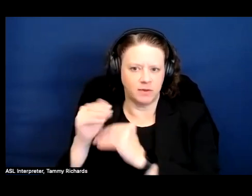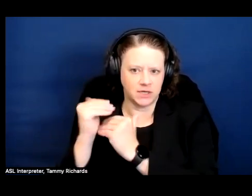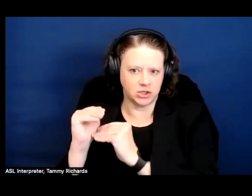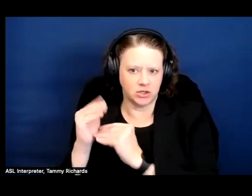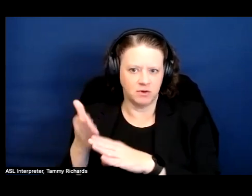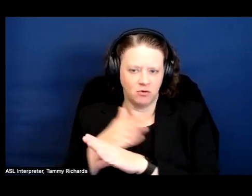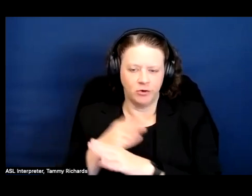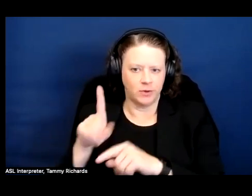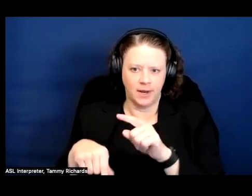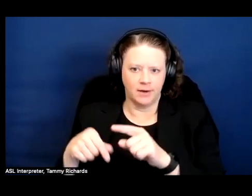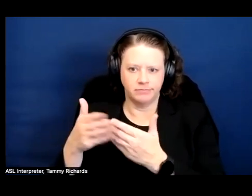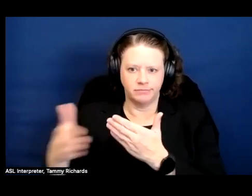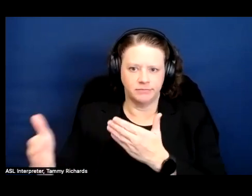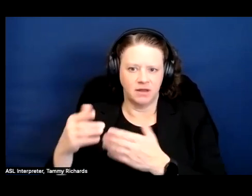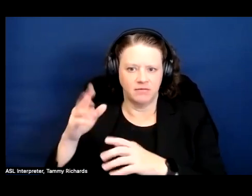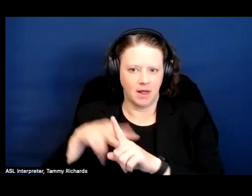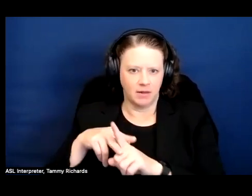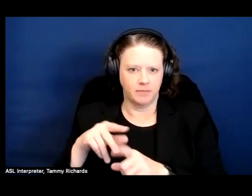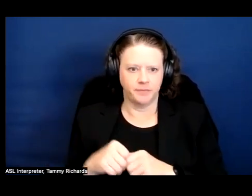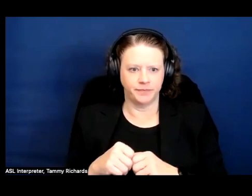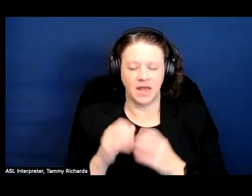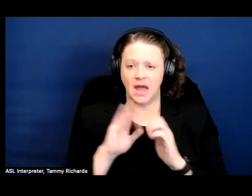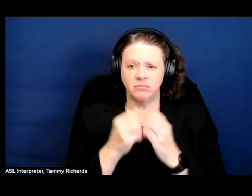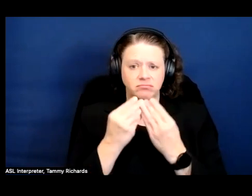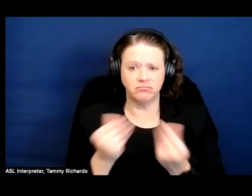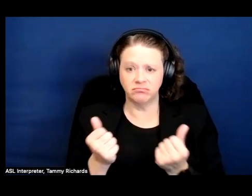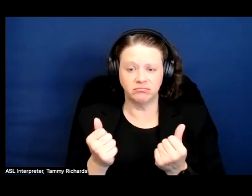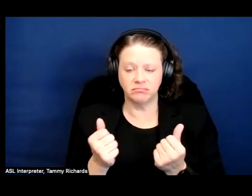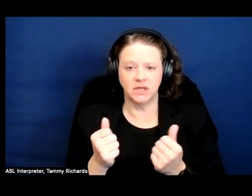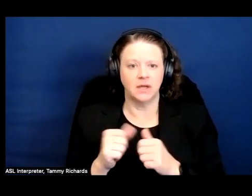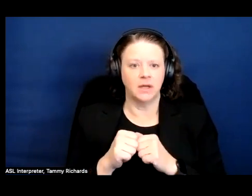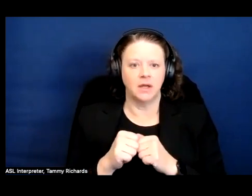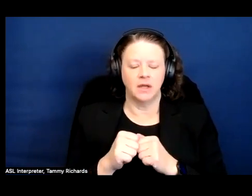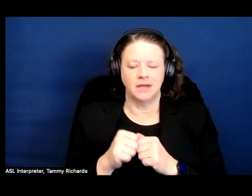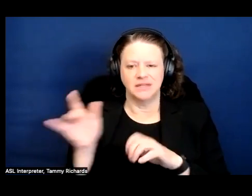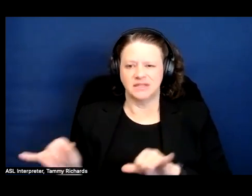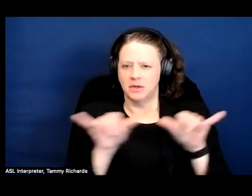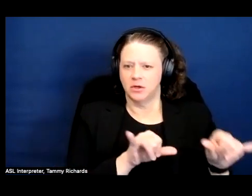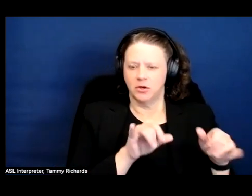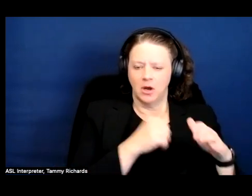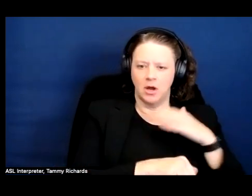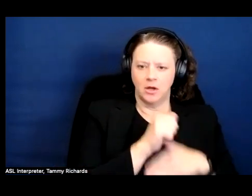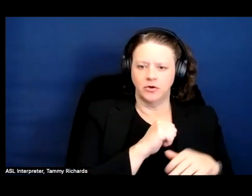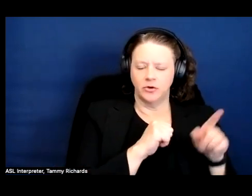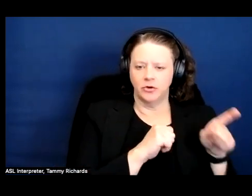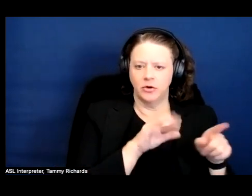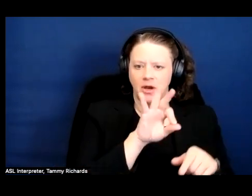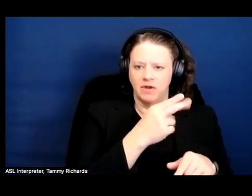who received rental assistance. That automatic no, ended up really, really severely limiting the options